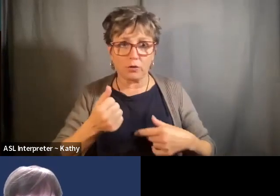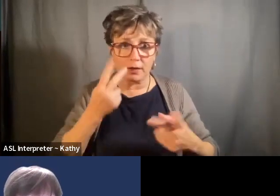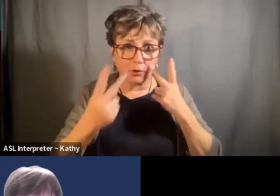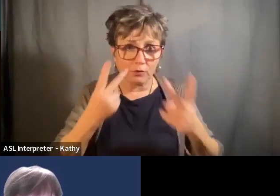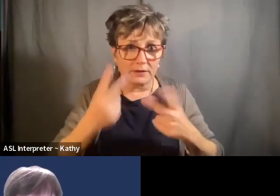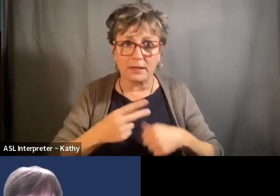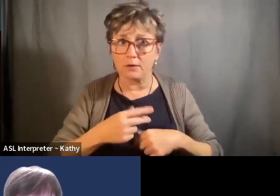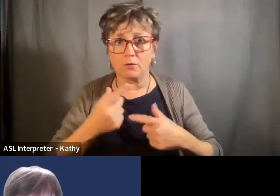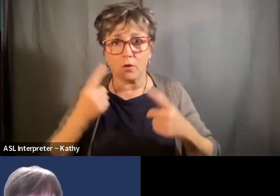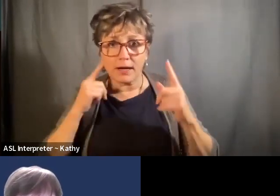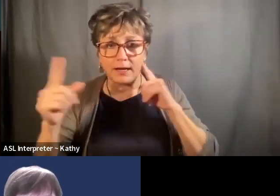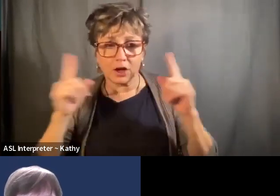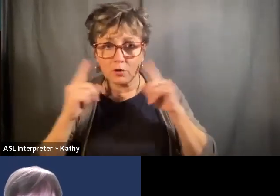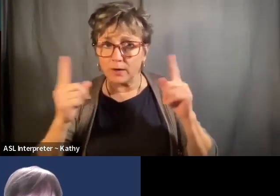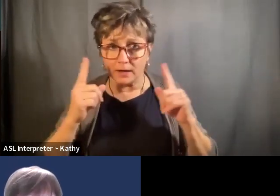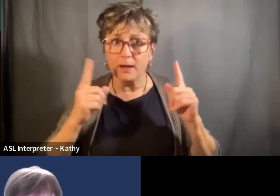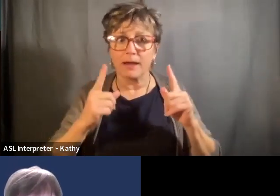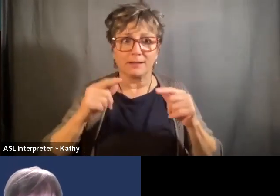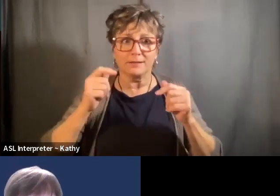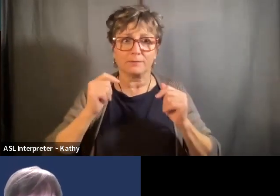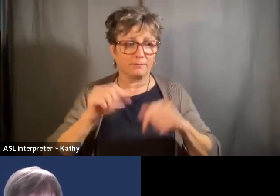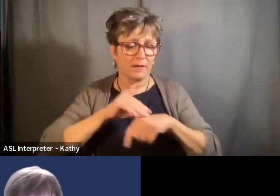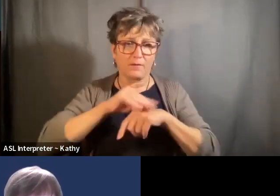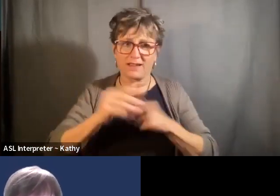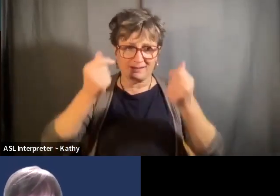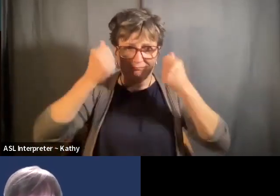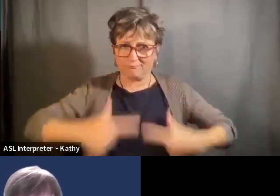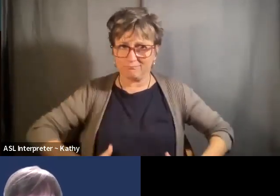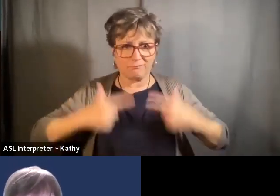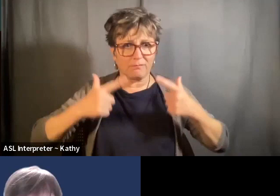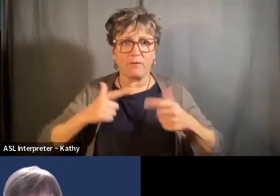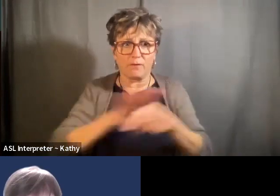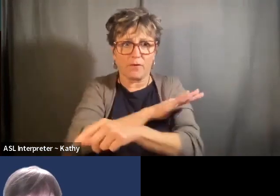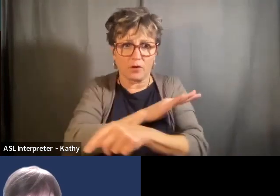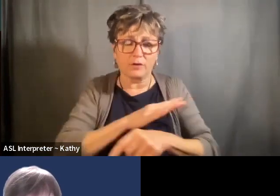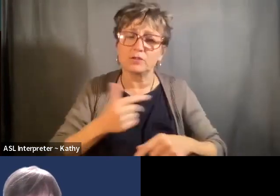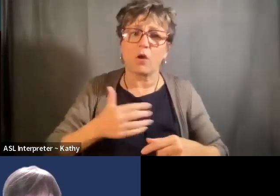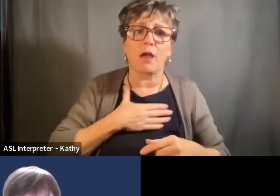could be really powerful so I applaud you guys for setting it up this way. Megan: Thank you and the benefits